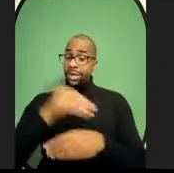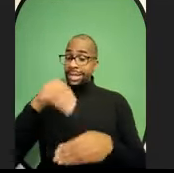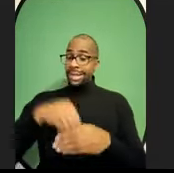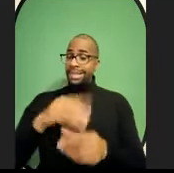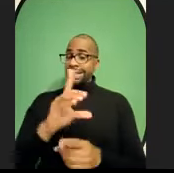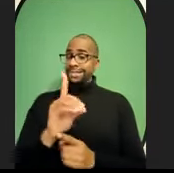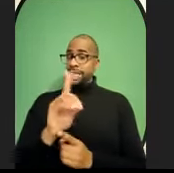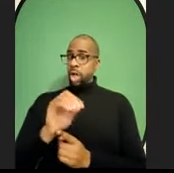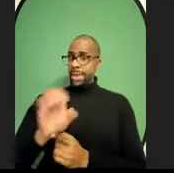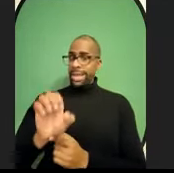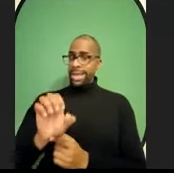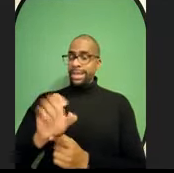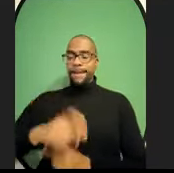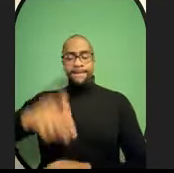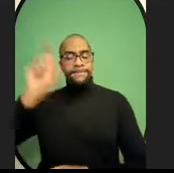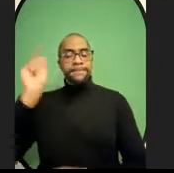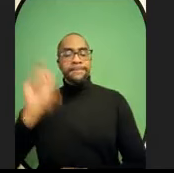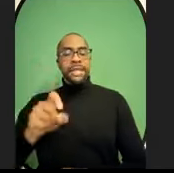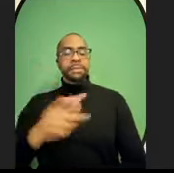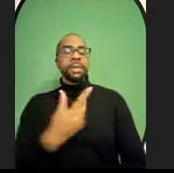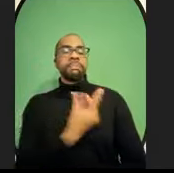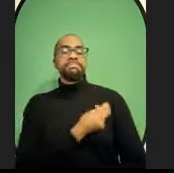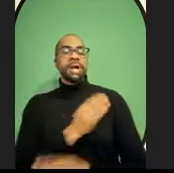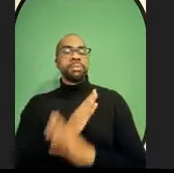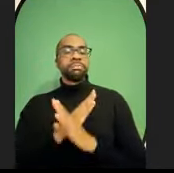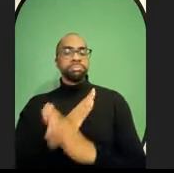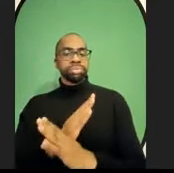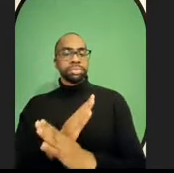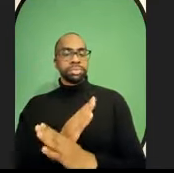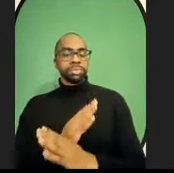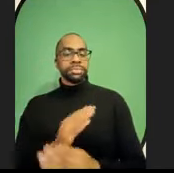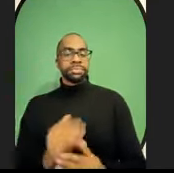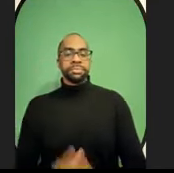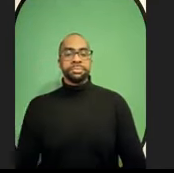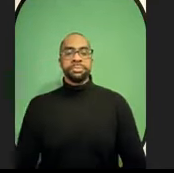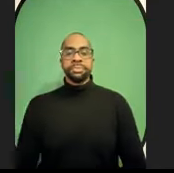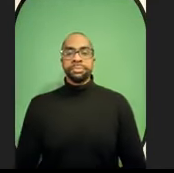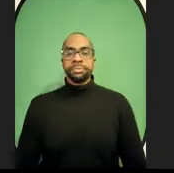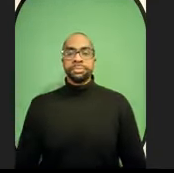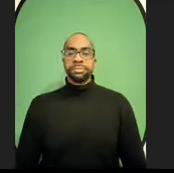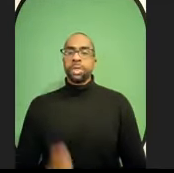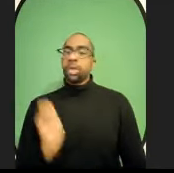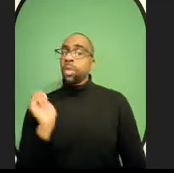working in a deal we building working in a deal we building, need to be vaccinated, whether. they are do employee they are do employee or a CEO